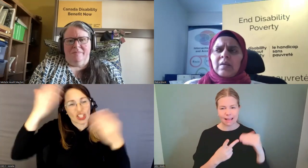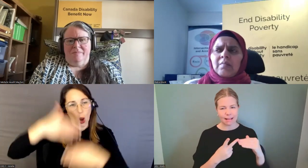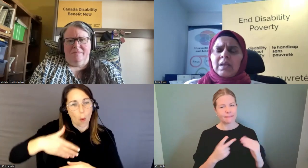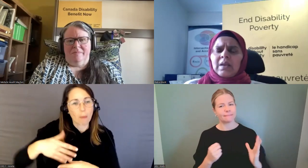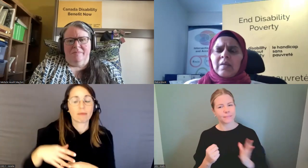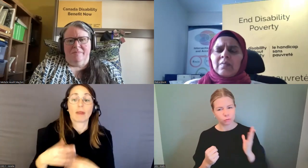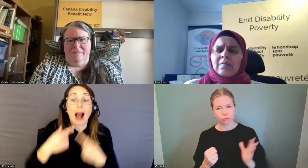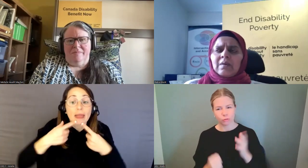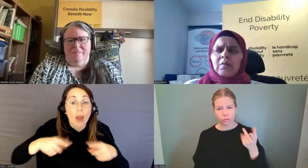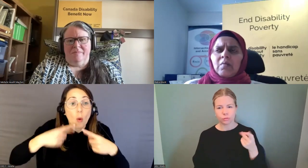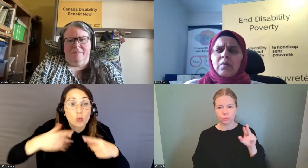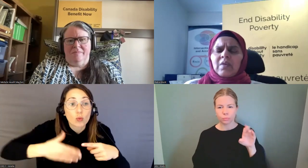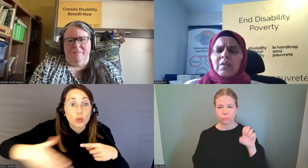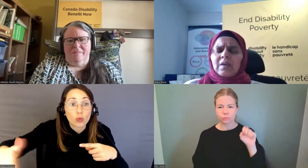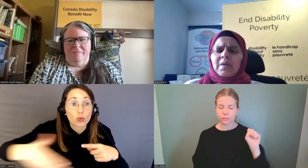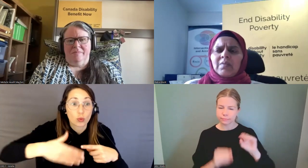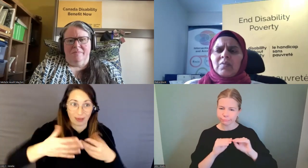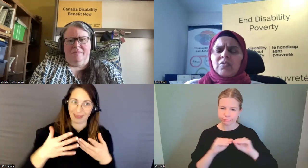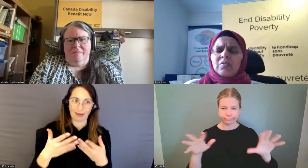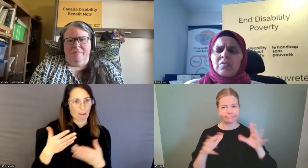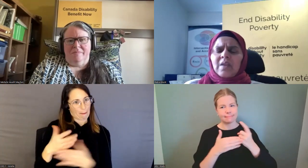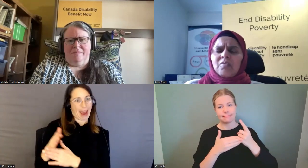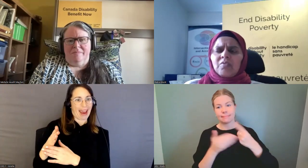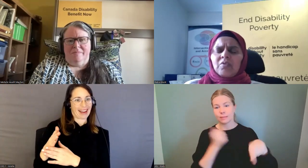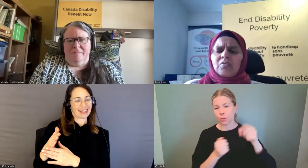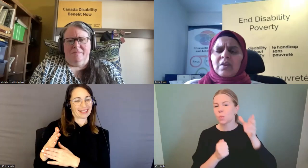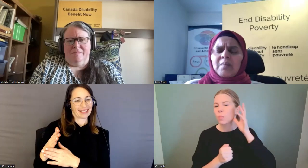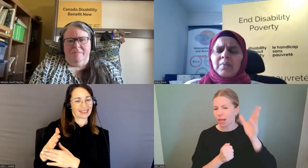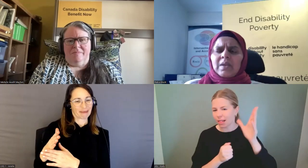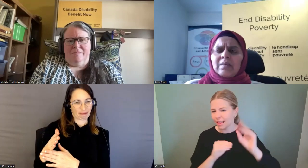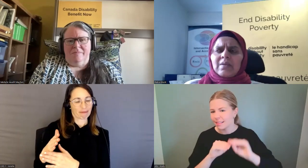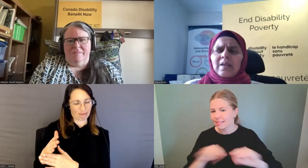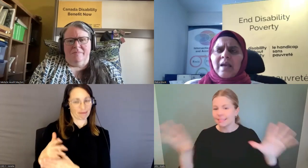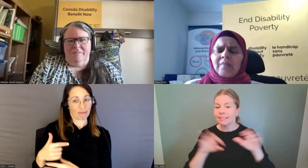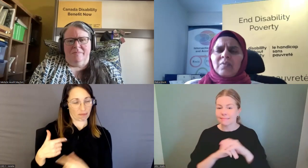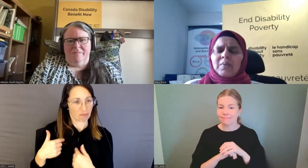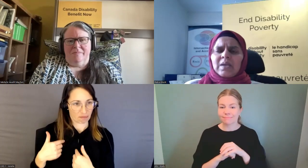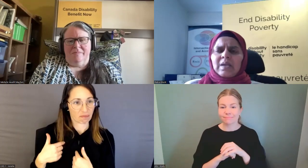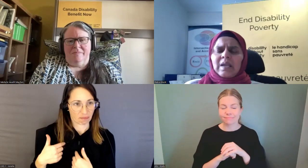BECAUSE WE'RE SENDING A MESSAGE TO THE SENATORS AND THE M.P.s AND THEY HAVE TO BE IN OTTAWA